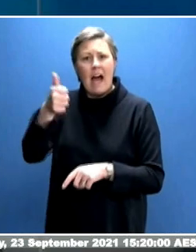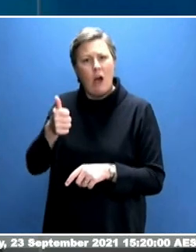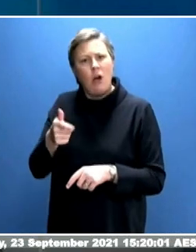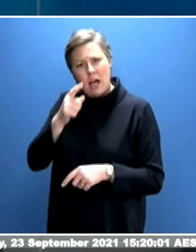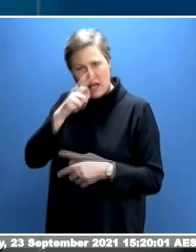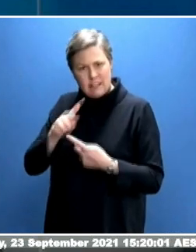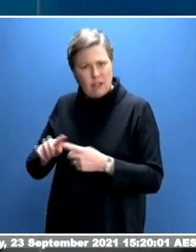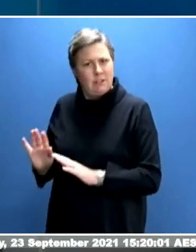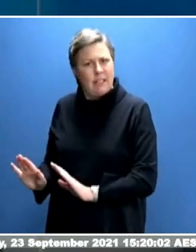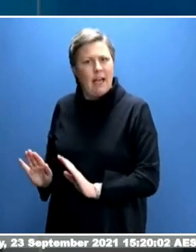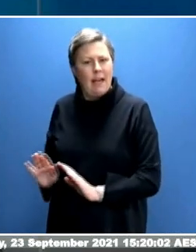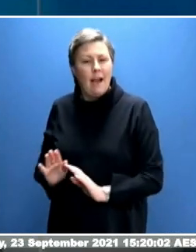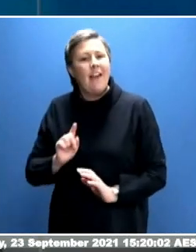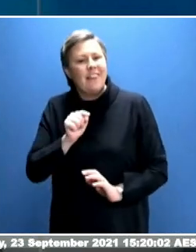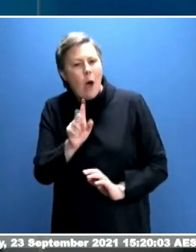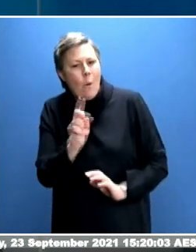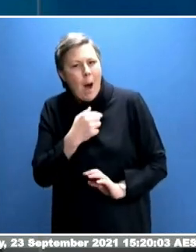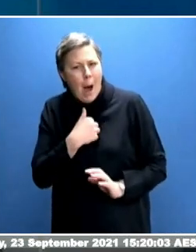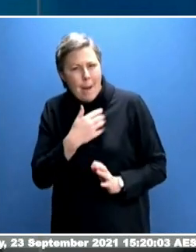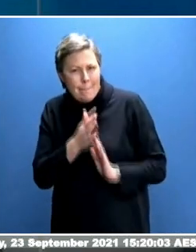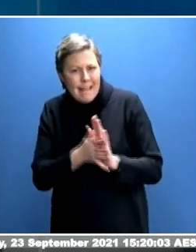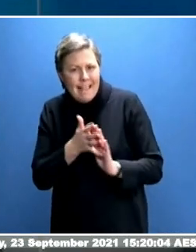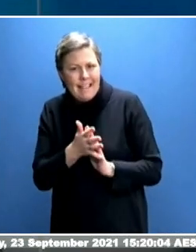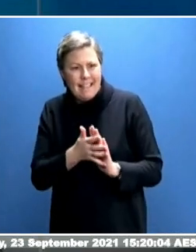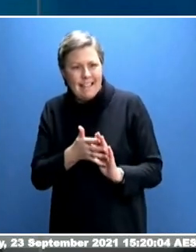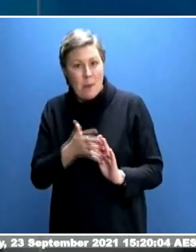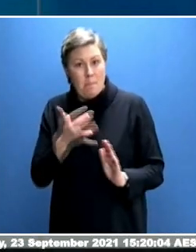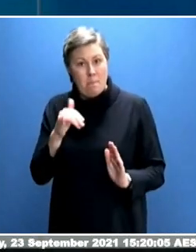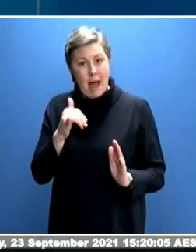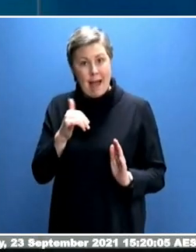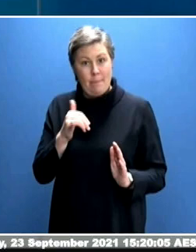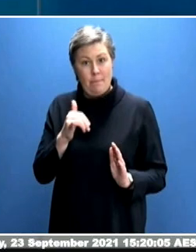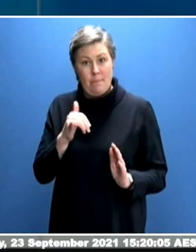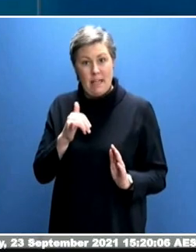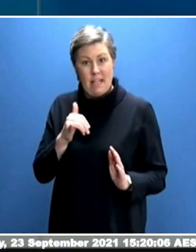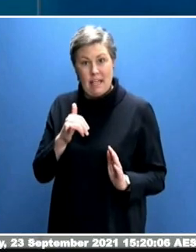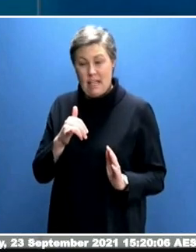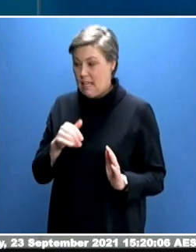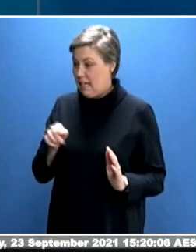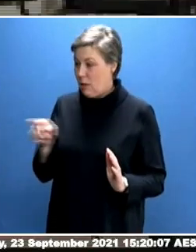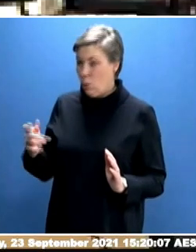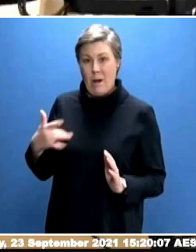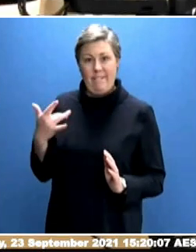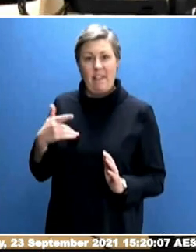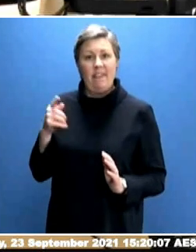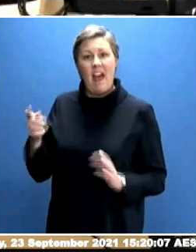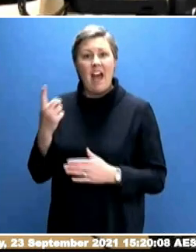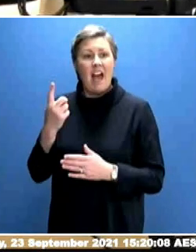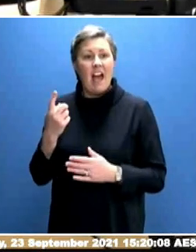And that's what I was exploring with you earlier. The residence might then, in part, be seen as simply residential